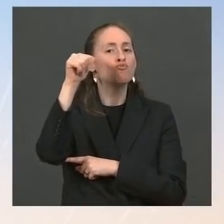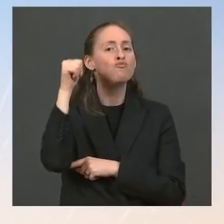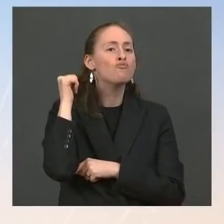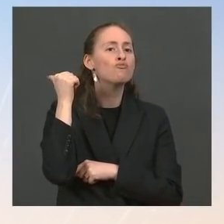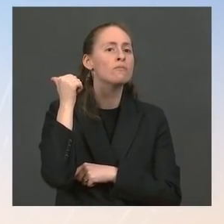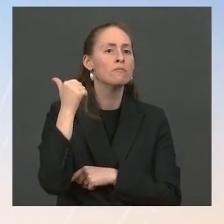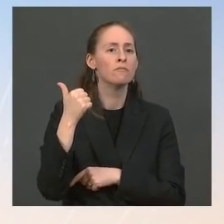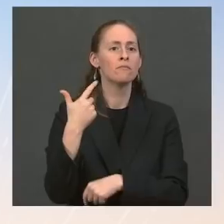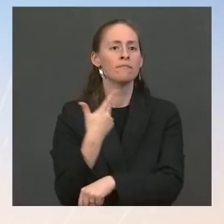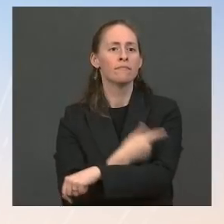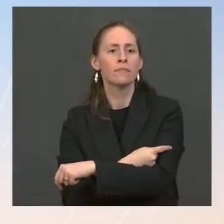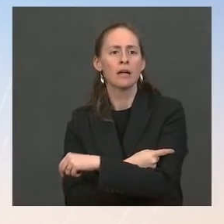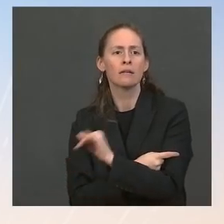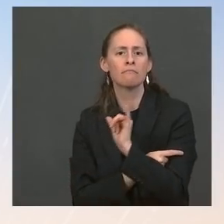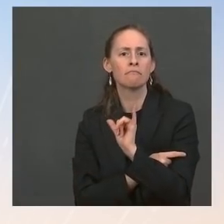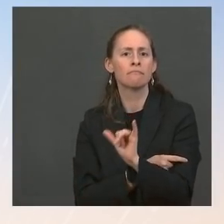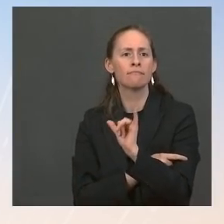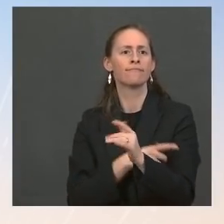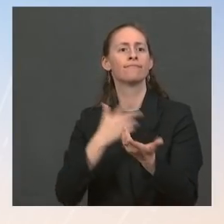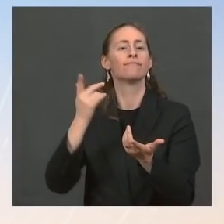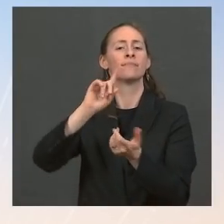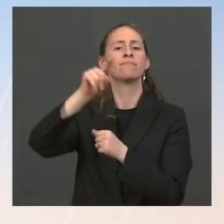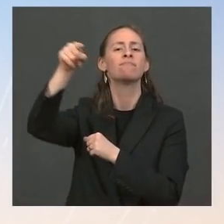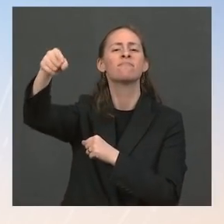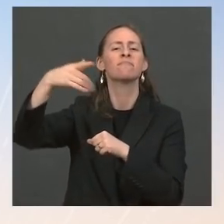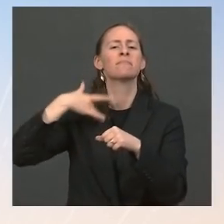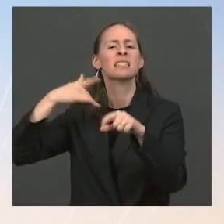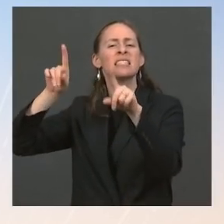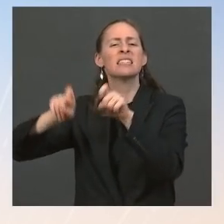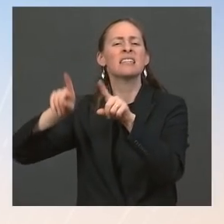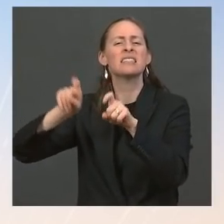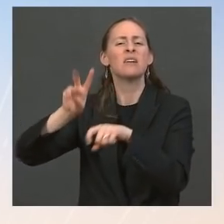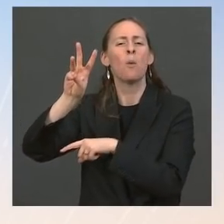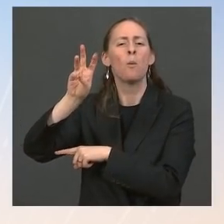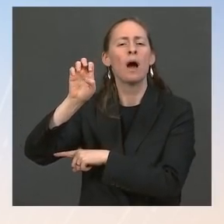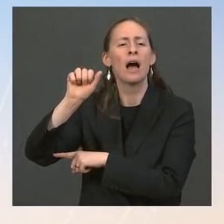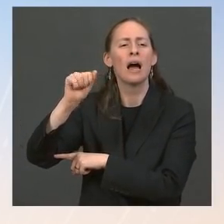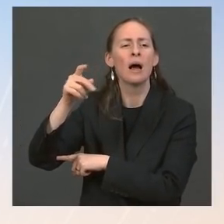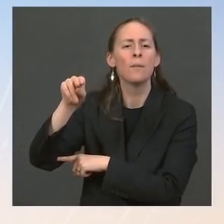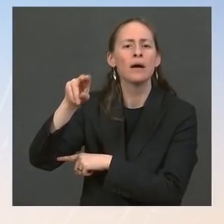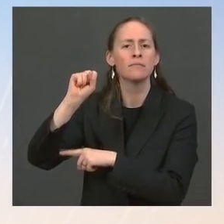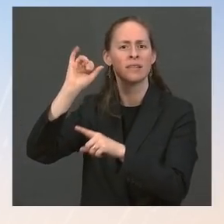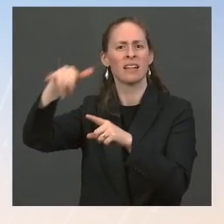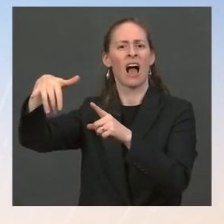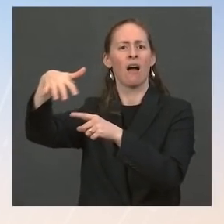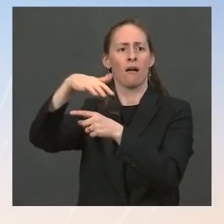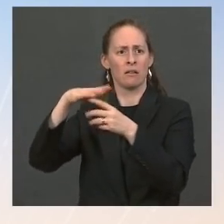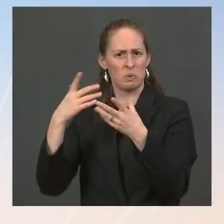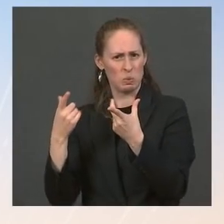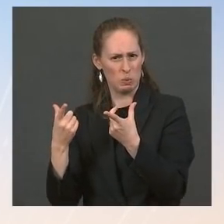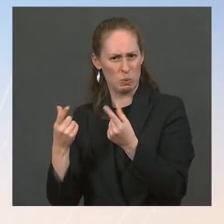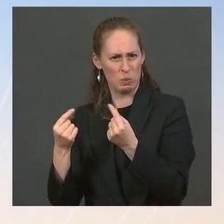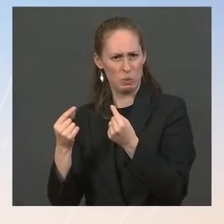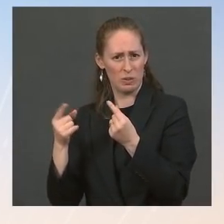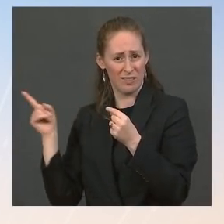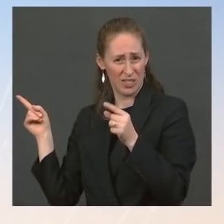So with the vaccine deadlines looming, is the administration concerned about the impact on national security if some of these percentages remain high?